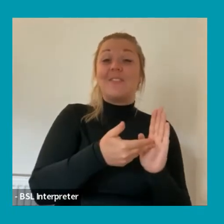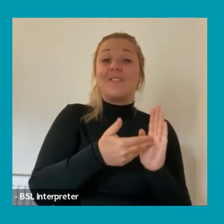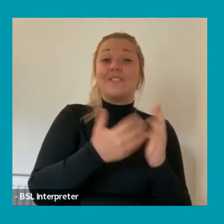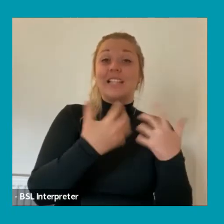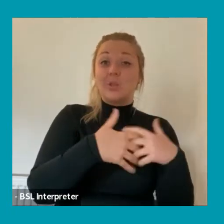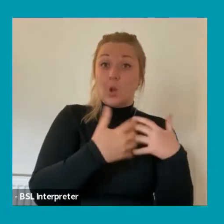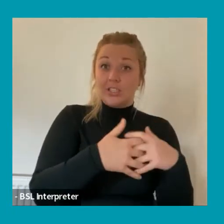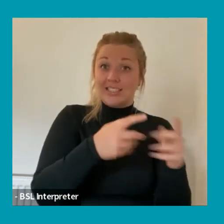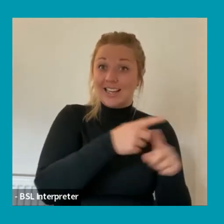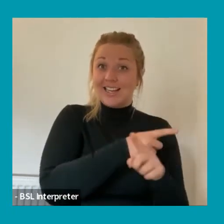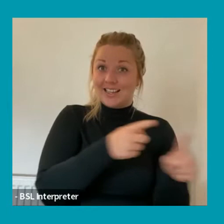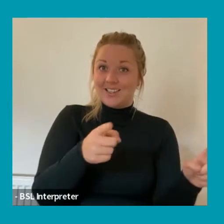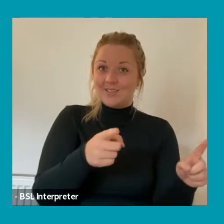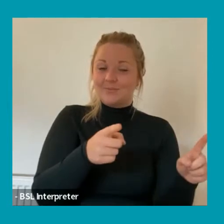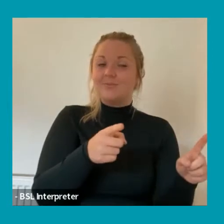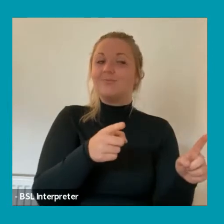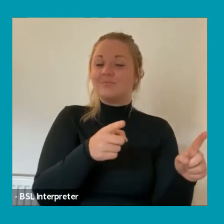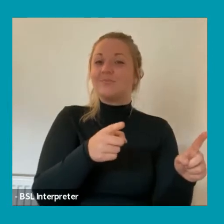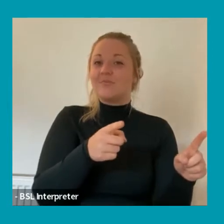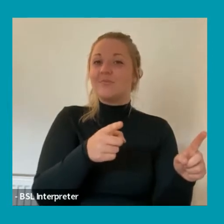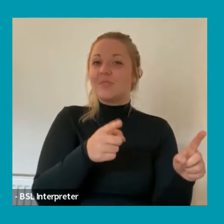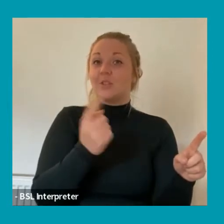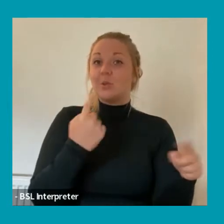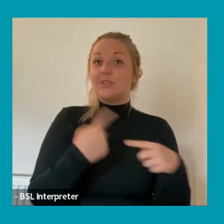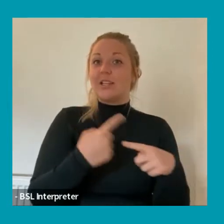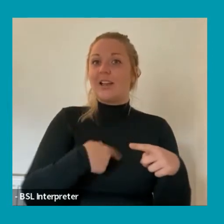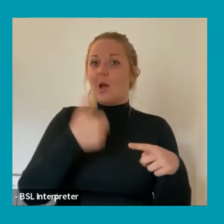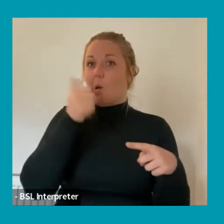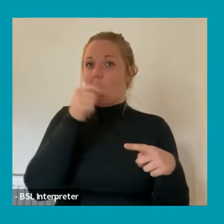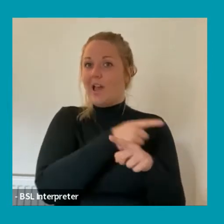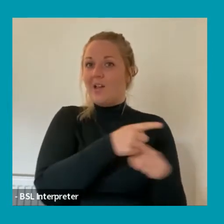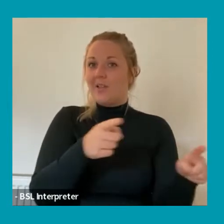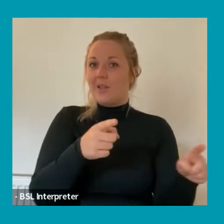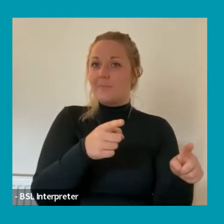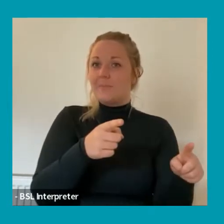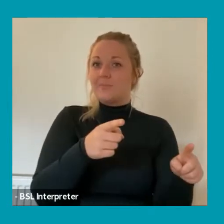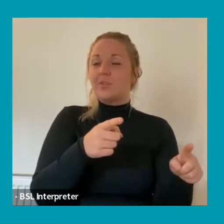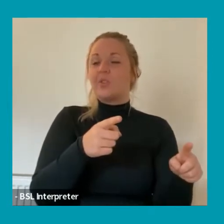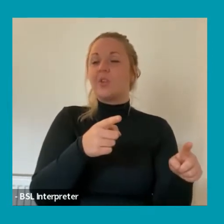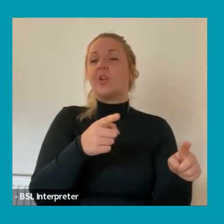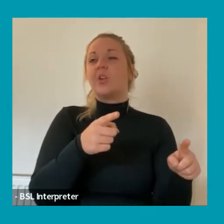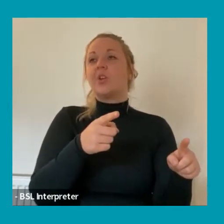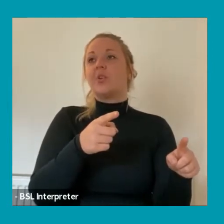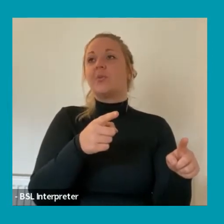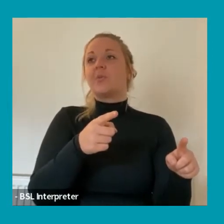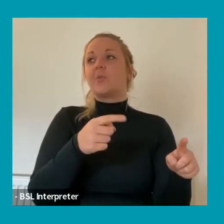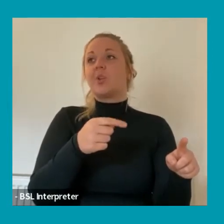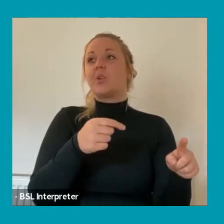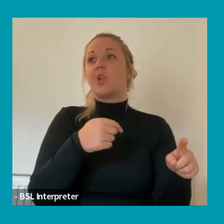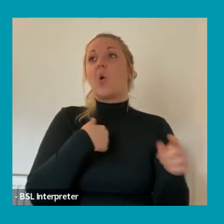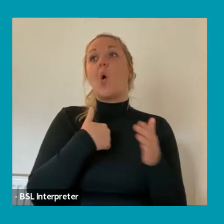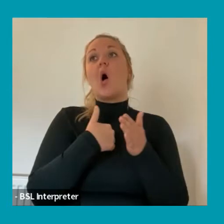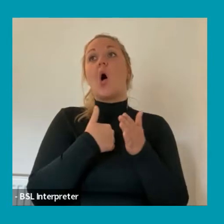Again, with my role as a co-chair of the Disability and Wellbeing Network we frequently got things.